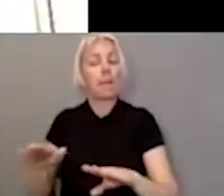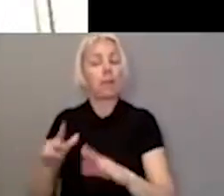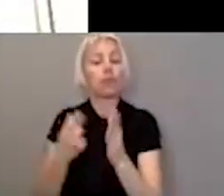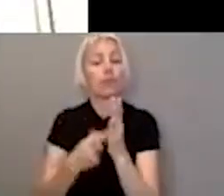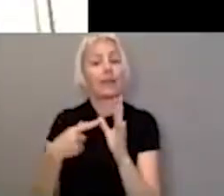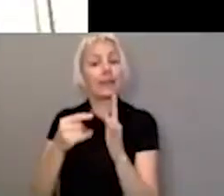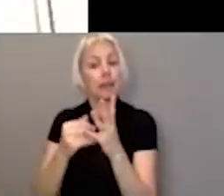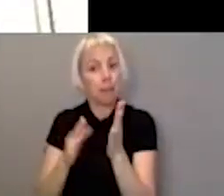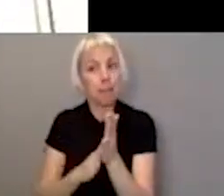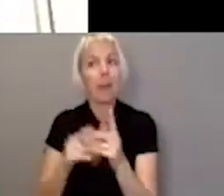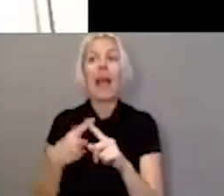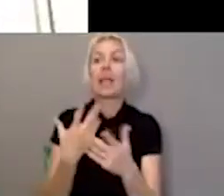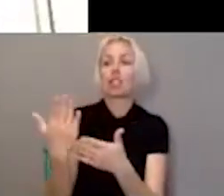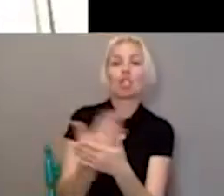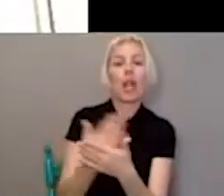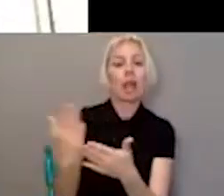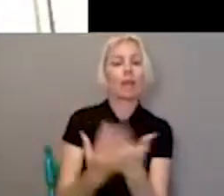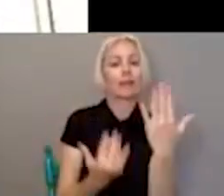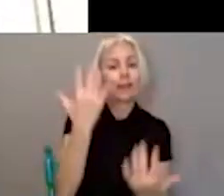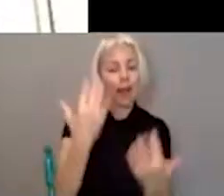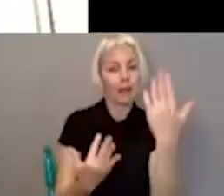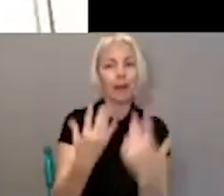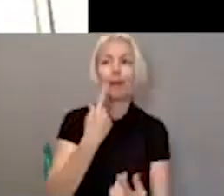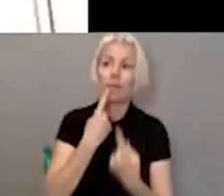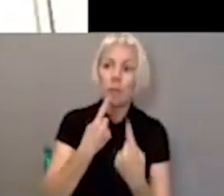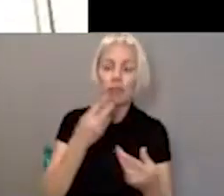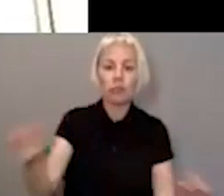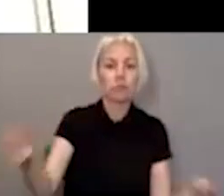is important for Aboriginal people to know what they do. But, look, for me, strong women